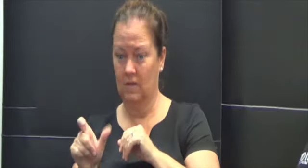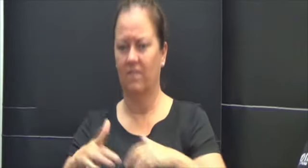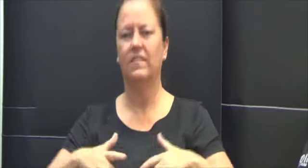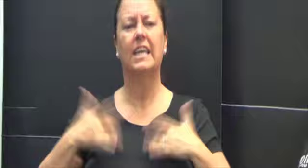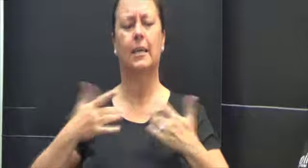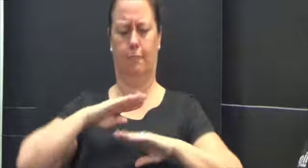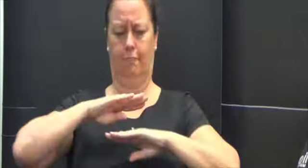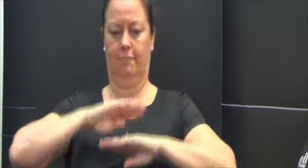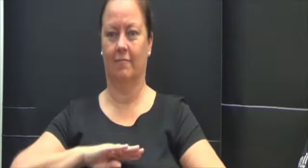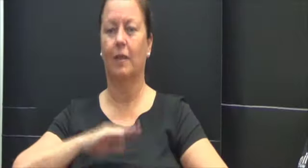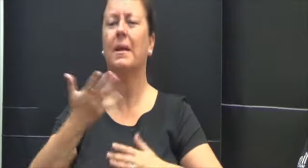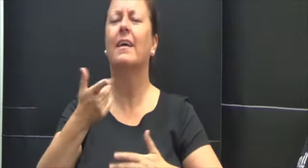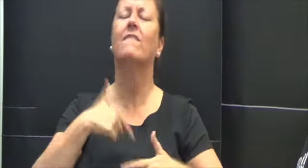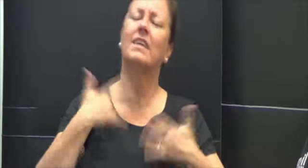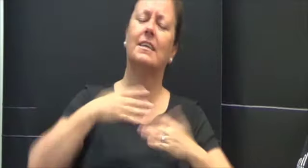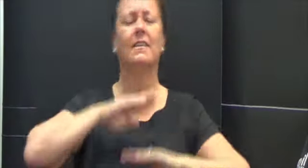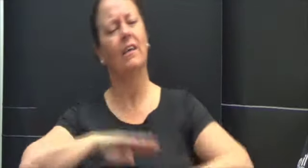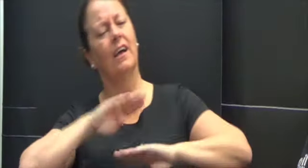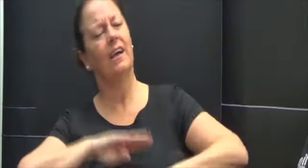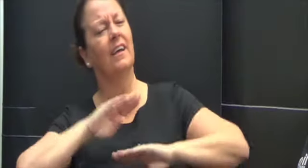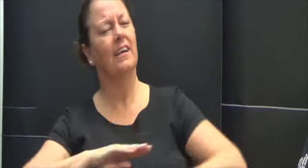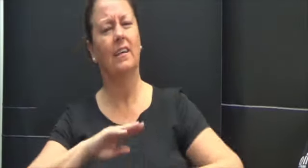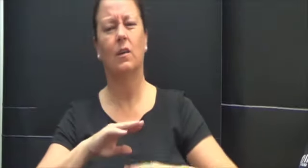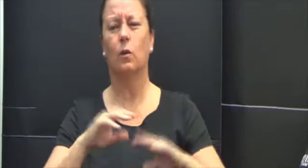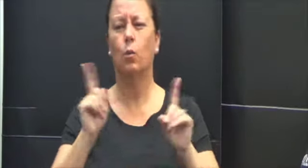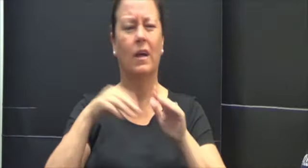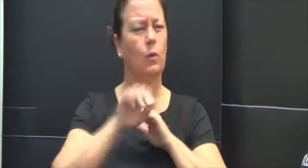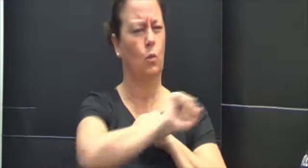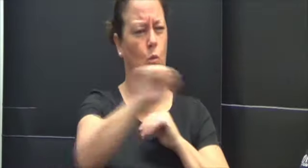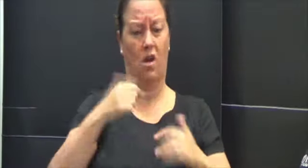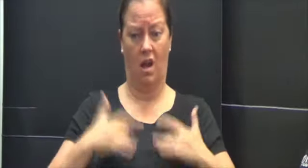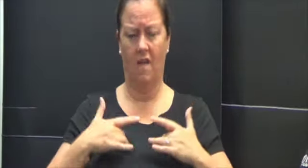we talk about feeling satisfied. What is it that we have in our life that makes us feel